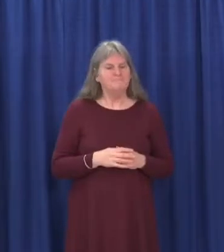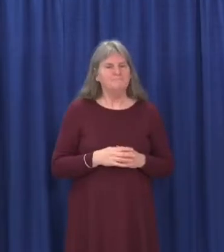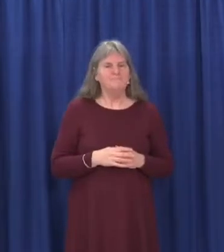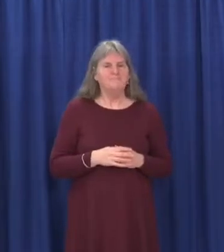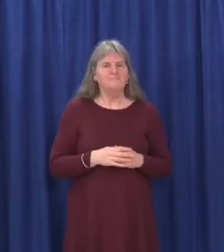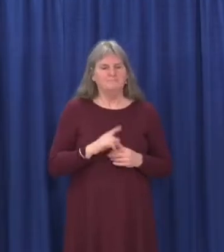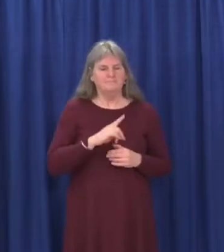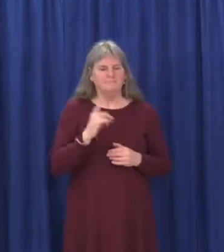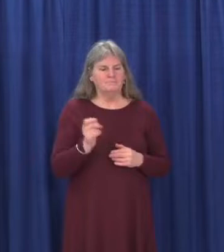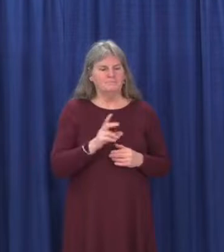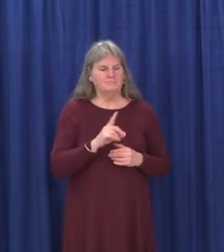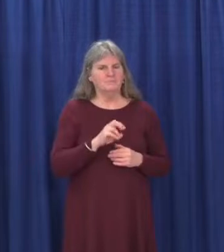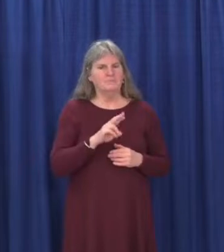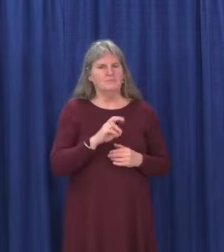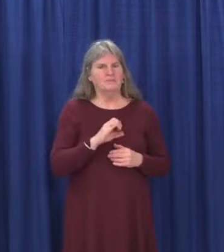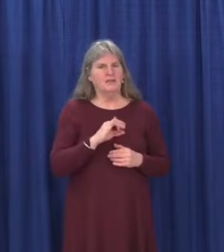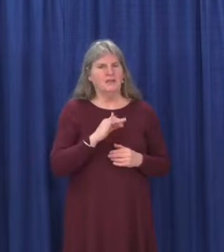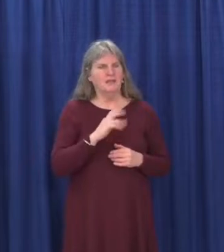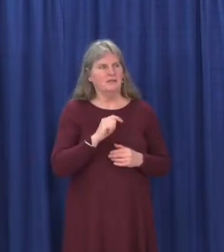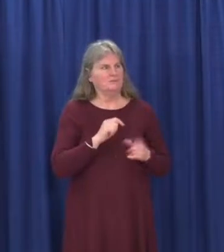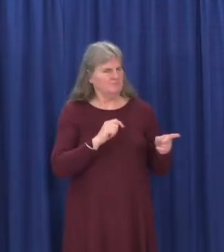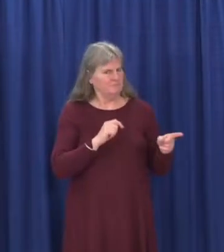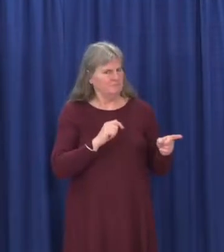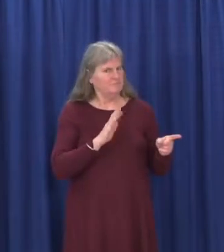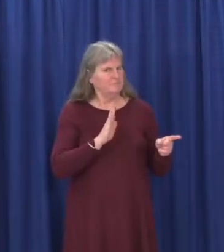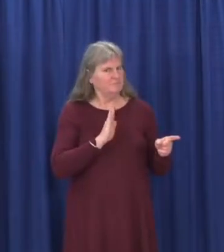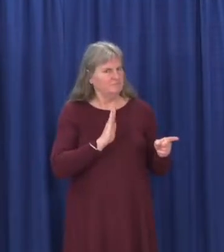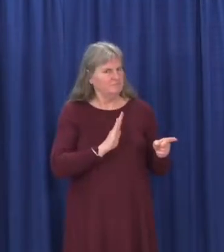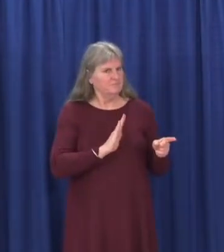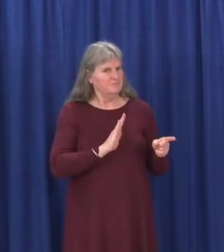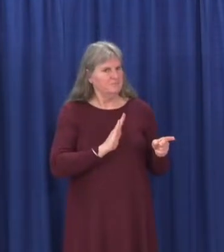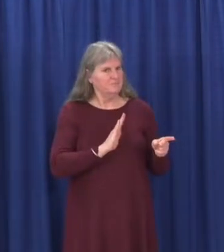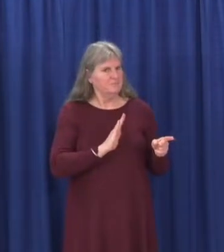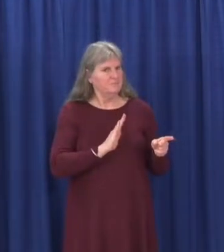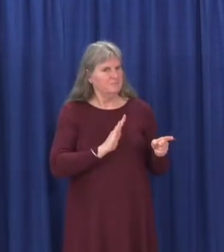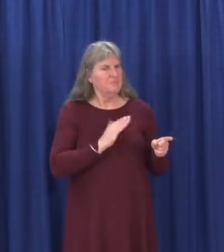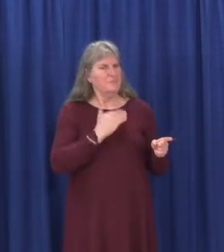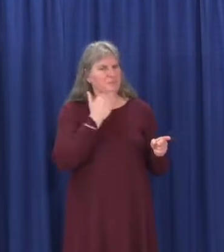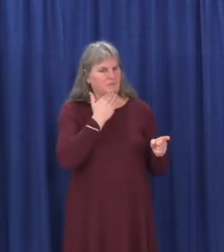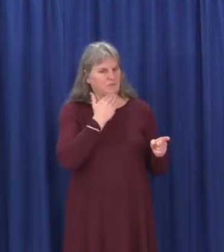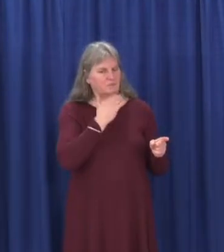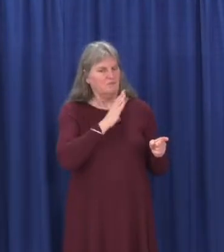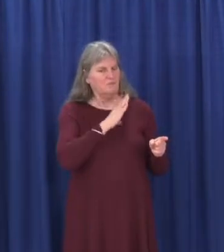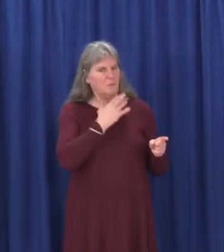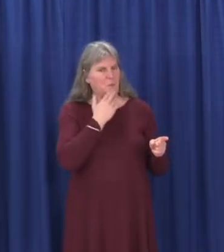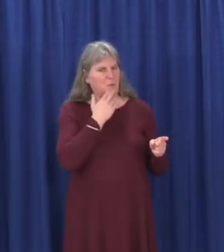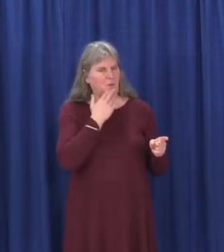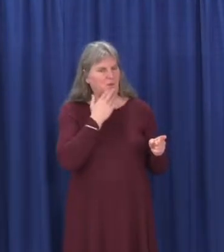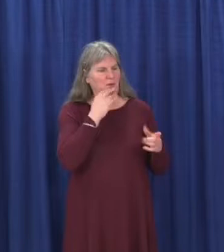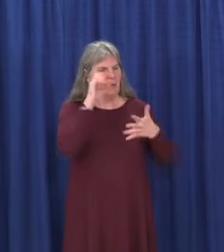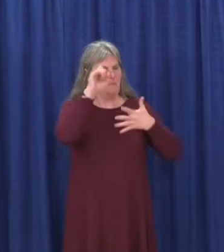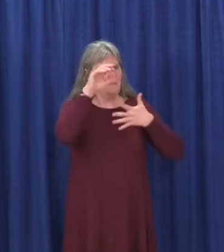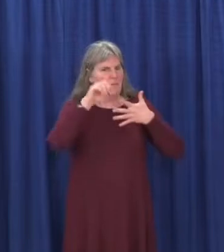for Dr. Elliott. I appreciate that you went through some of the things that you look for, in terms of signposts